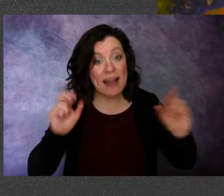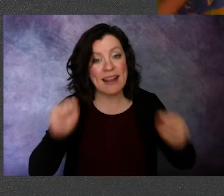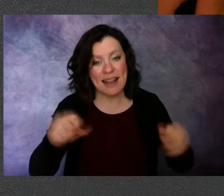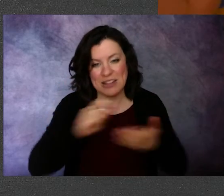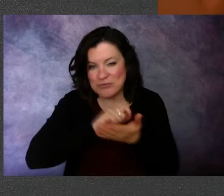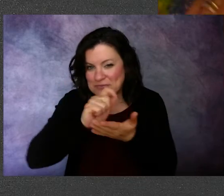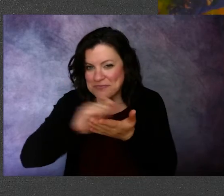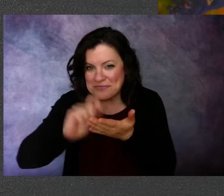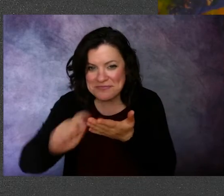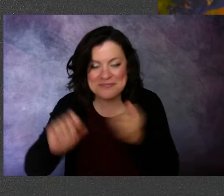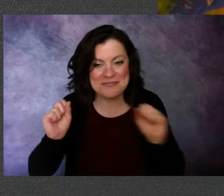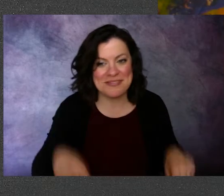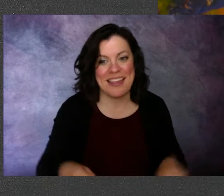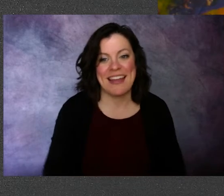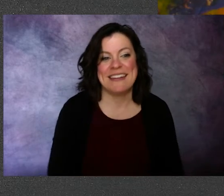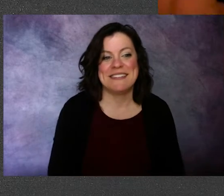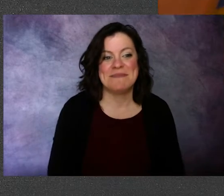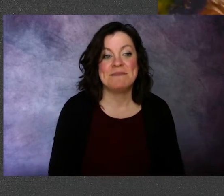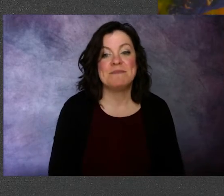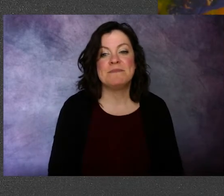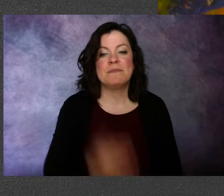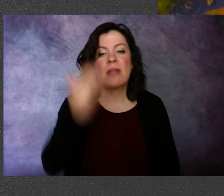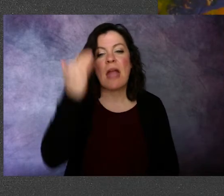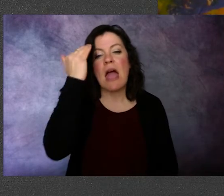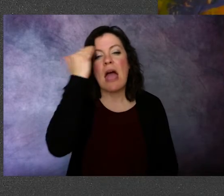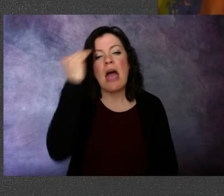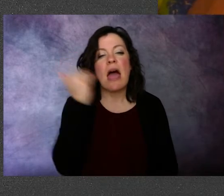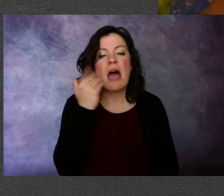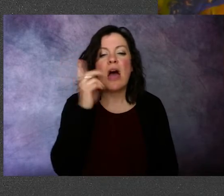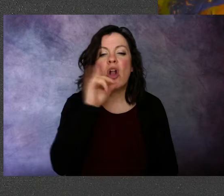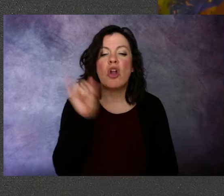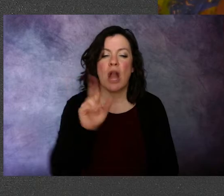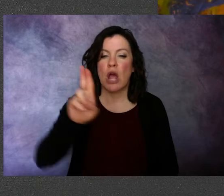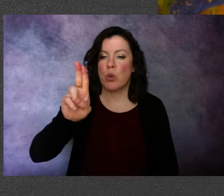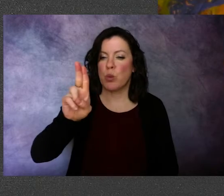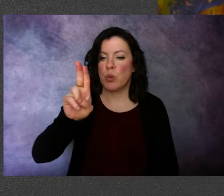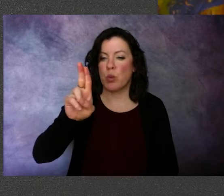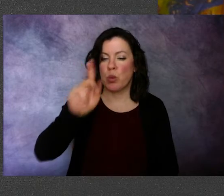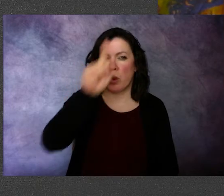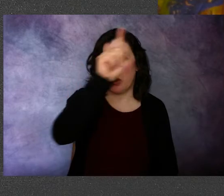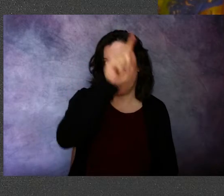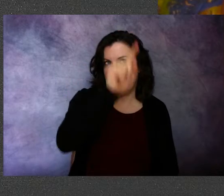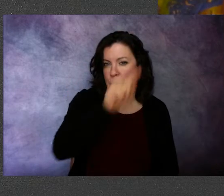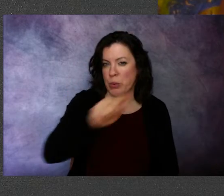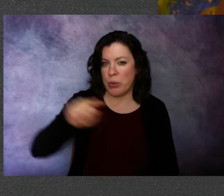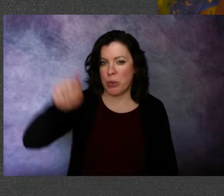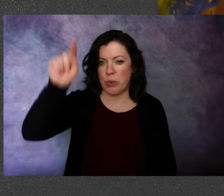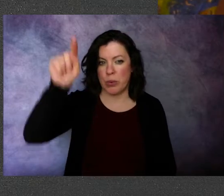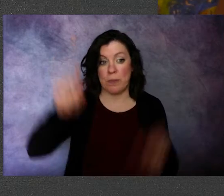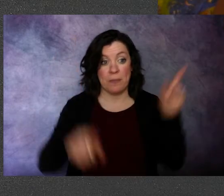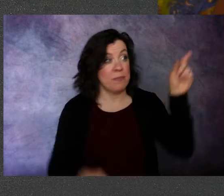All right, so we said that head should be like a U shape. So I'm gonna turn this paper this way and I'm gonna make a big U.